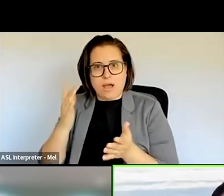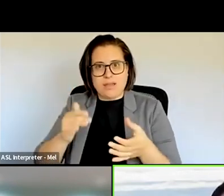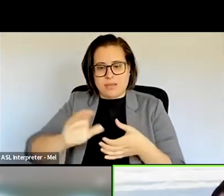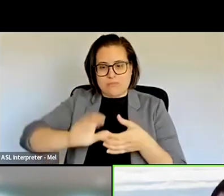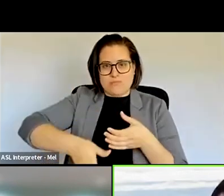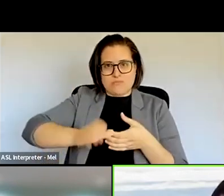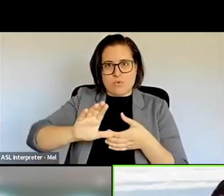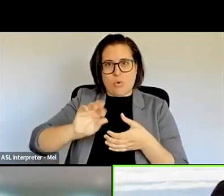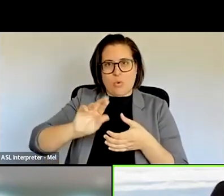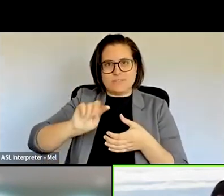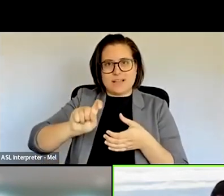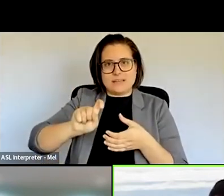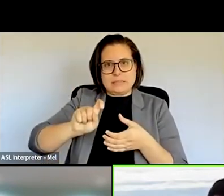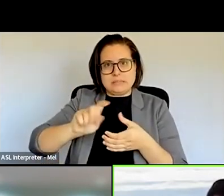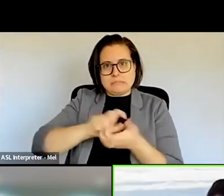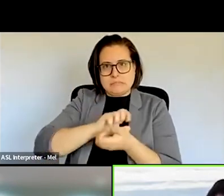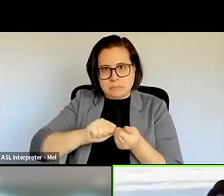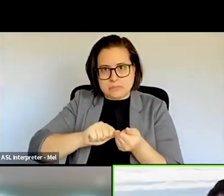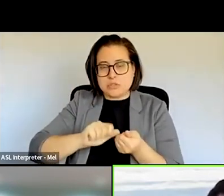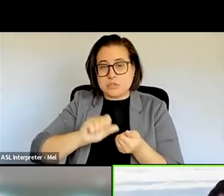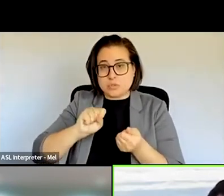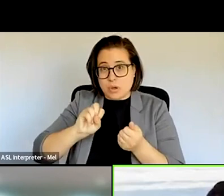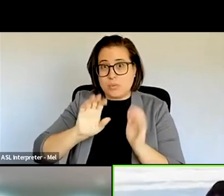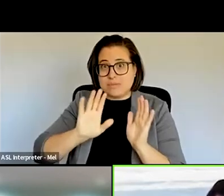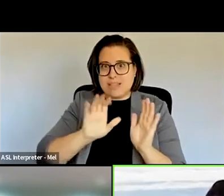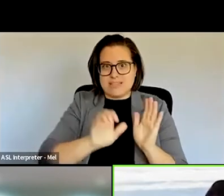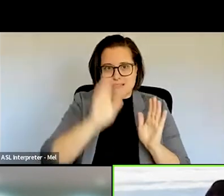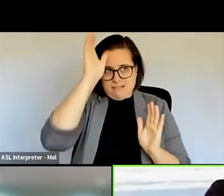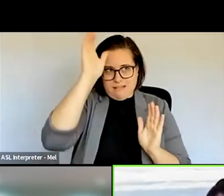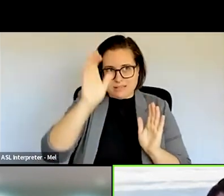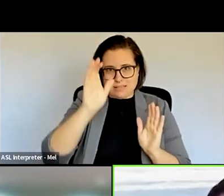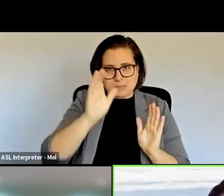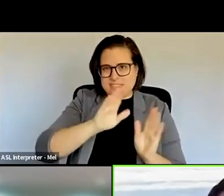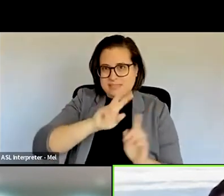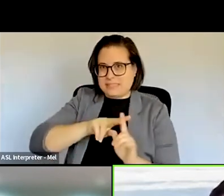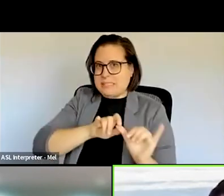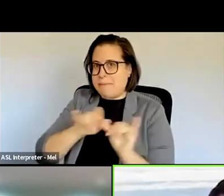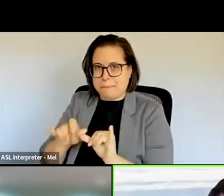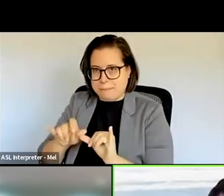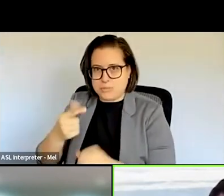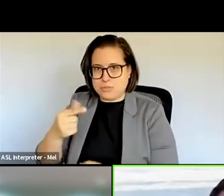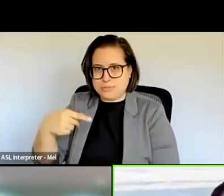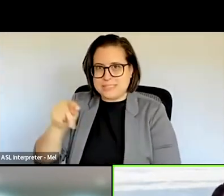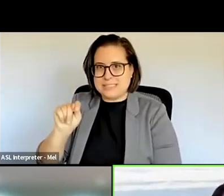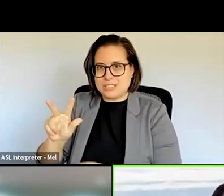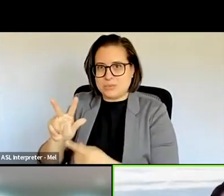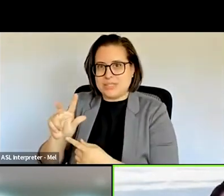So what we are doing is to say we have to wrap this -- so to me GPT-3 is like a Broca's area.